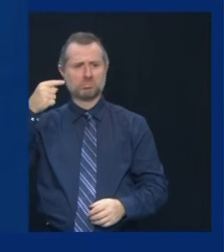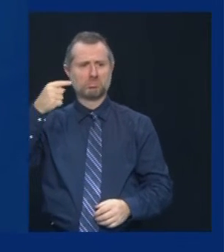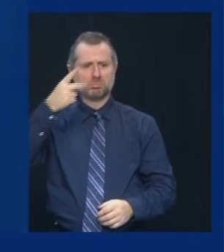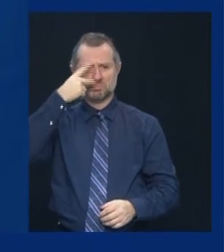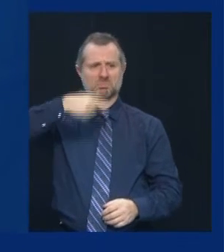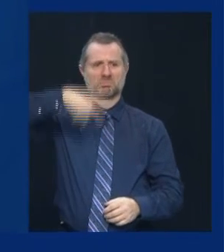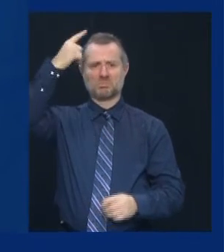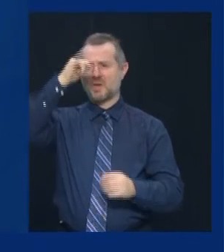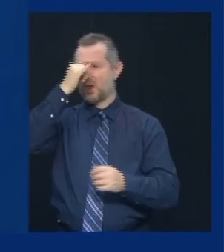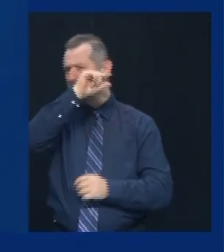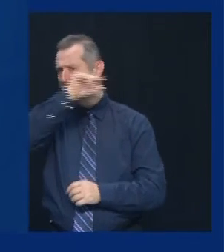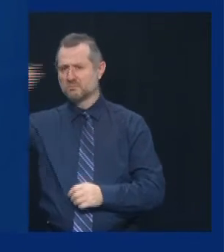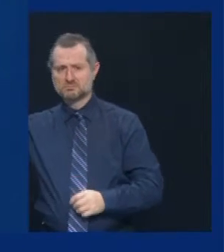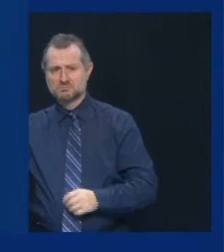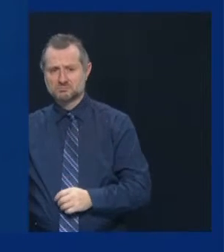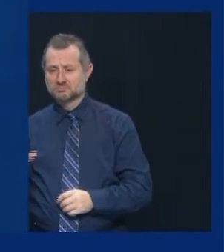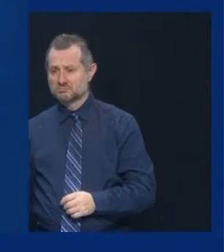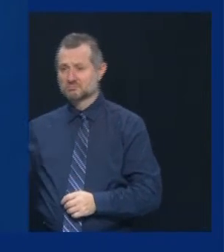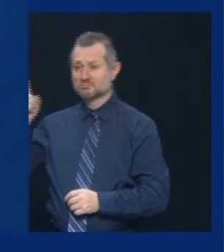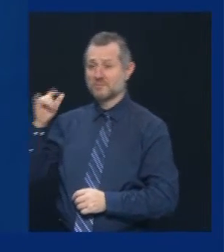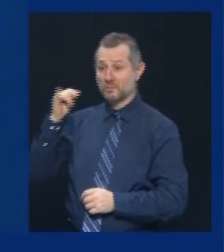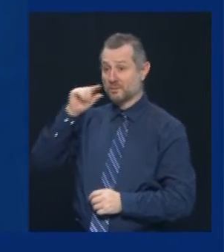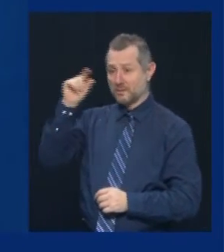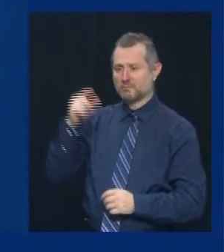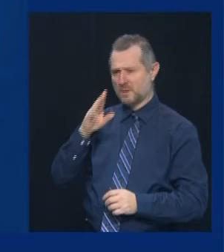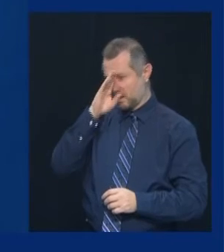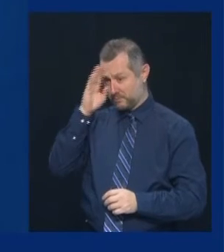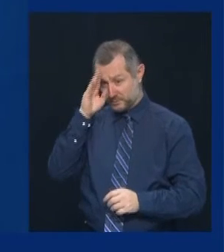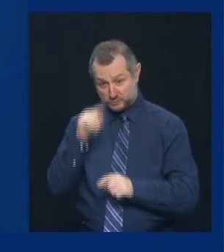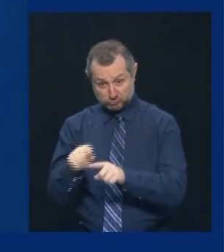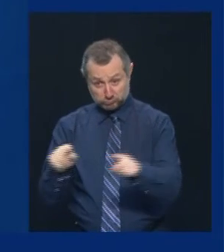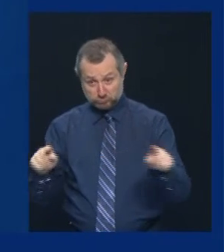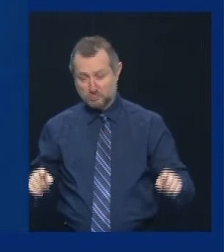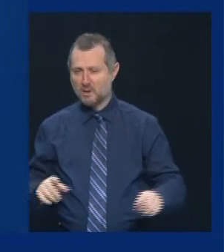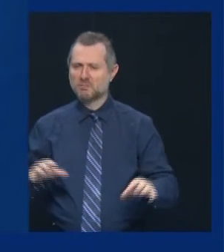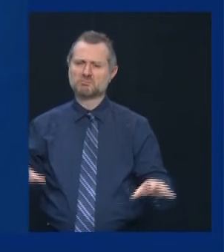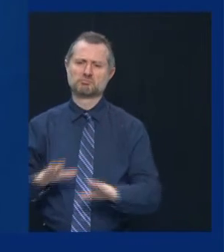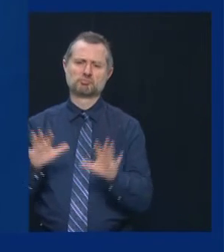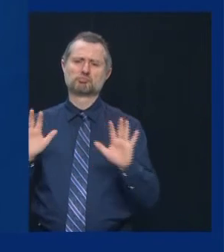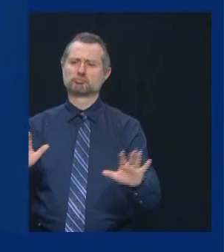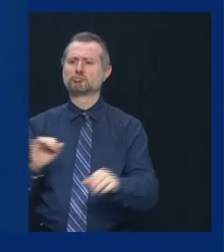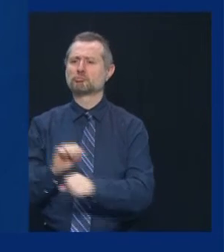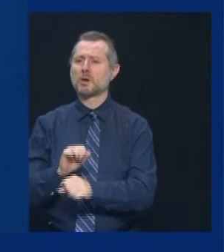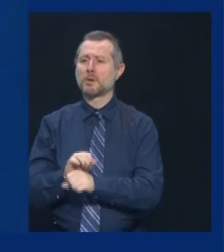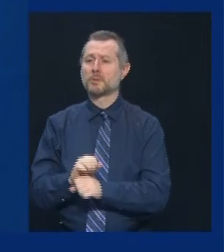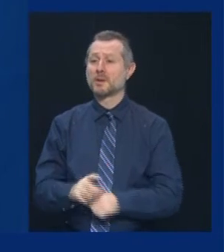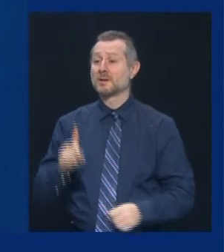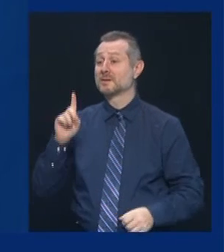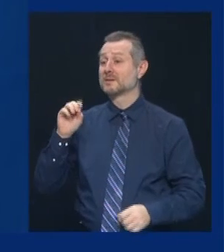NEW YORK STATE SO FAR IS THE NUMBER ONE STATE, AND I WANT TO